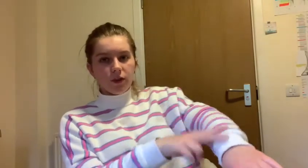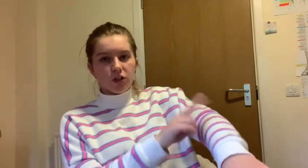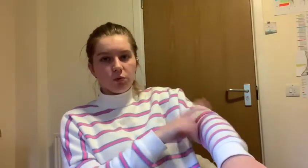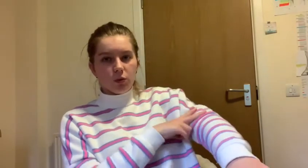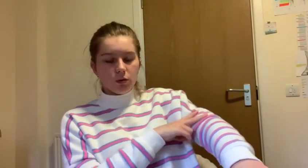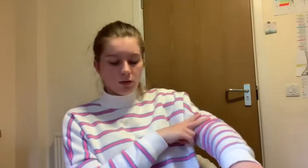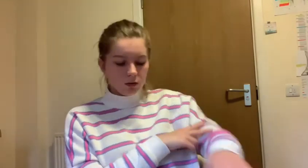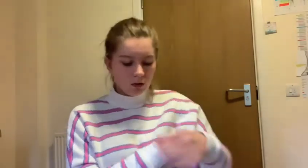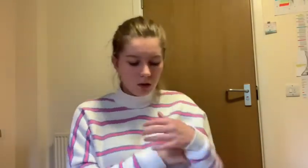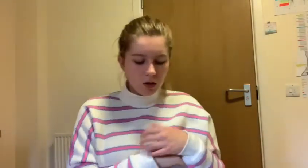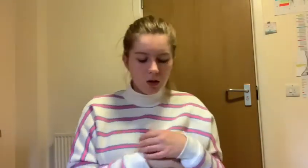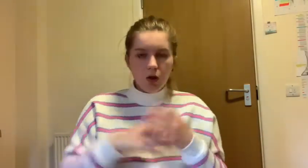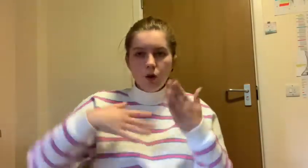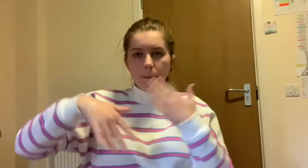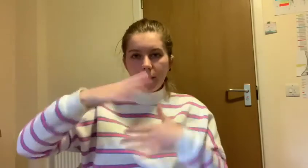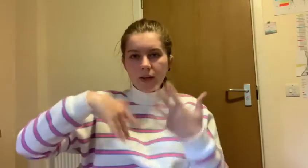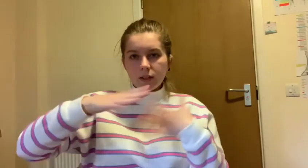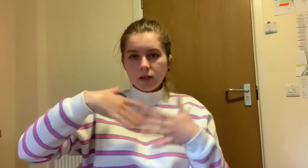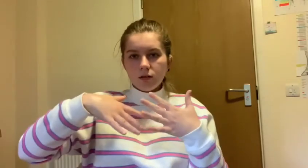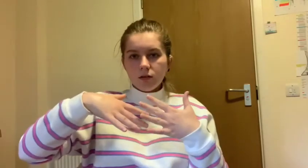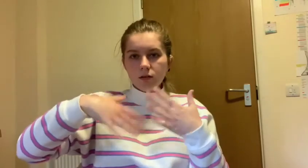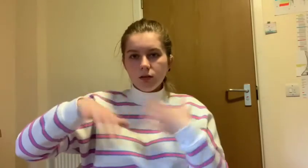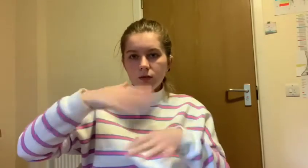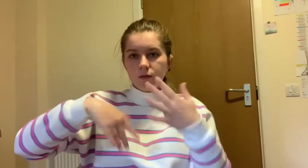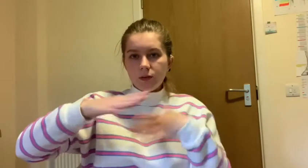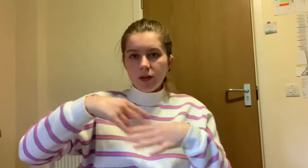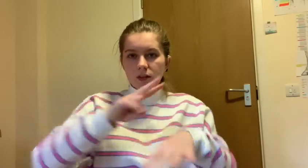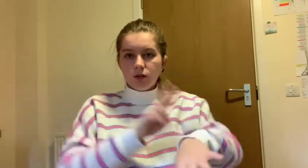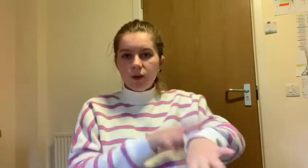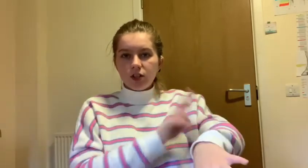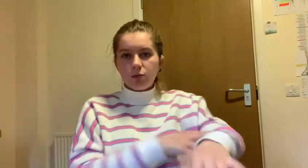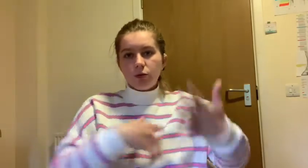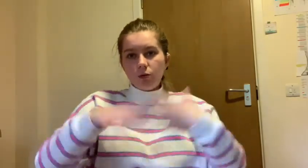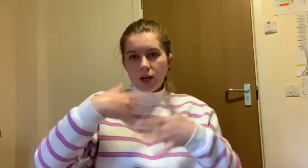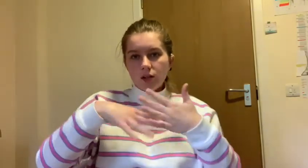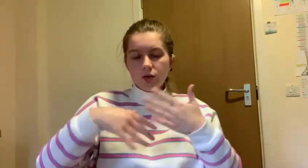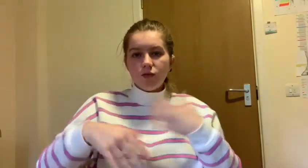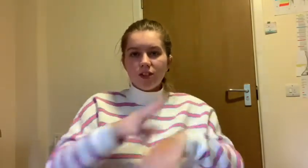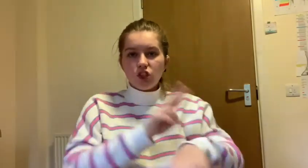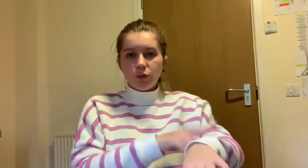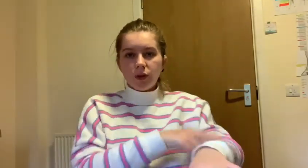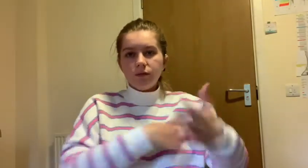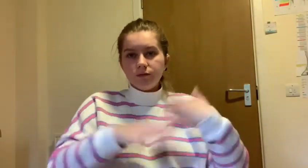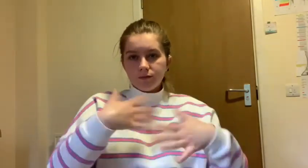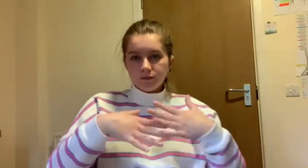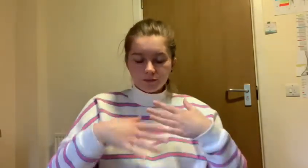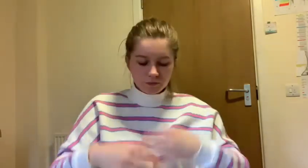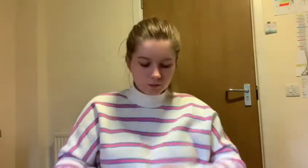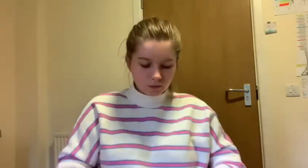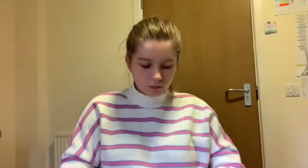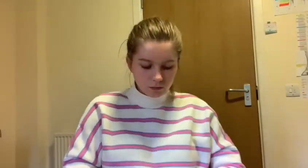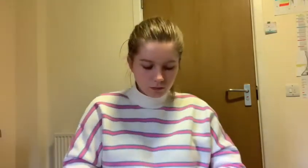"Vegetable, mix" x2 so ratatouille